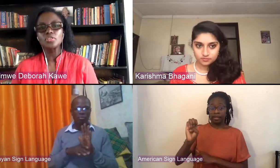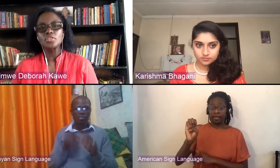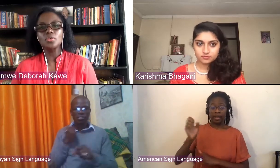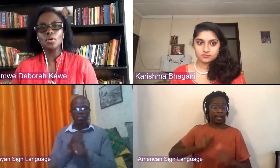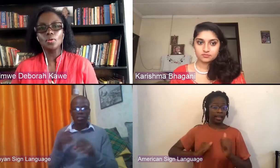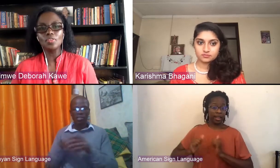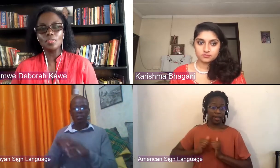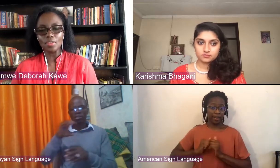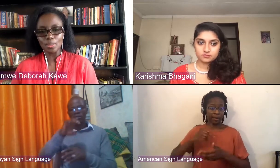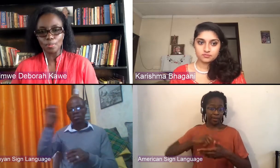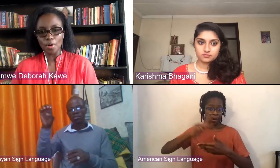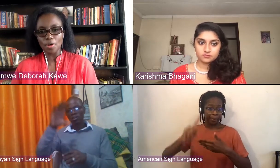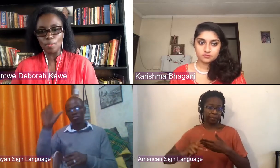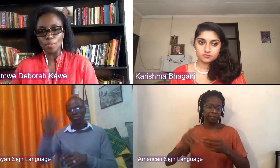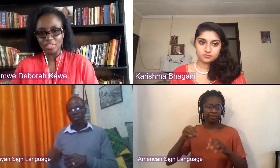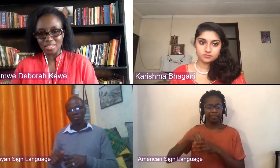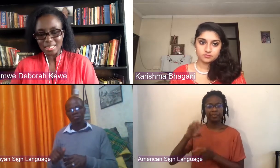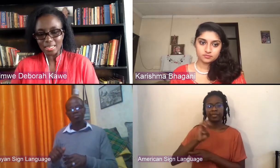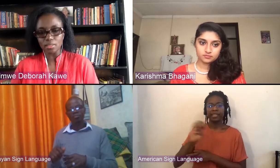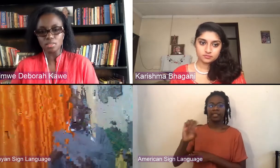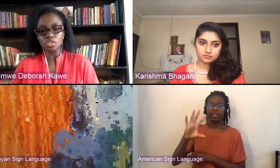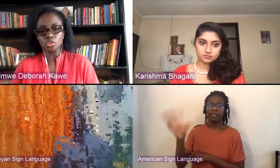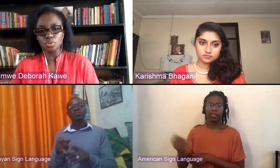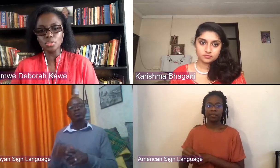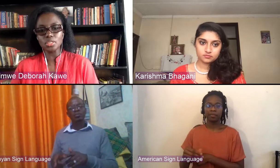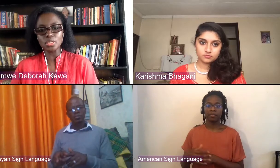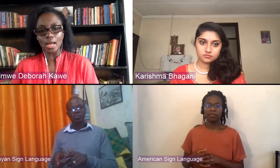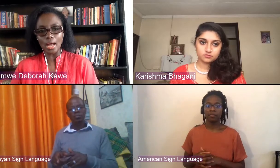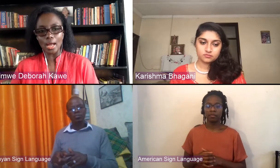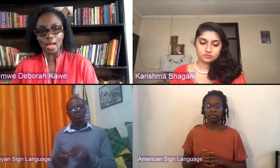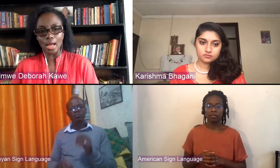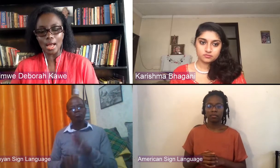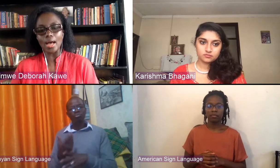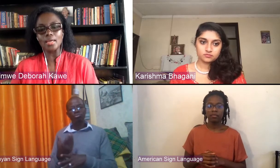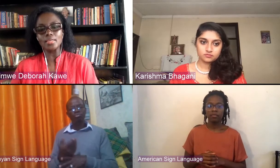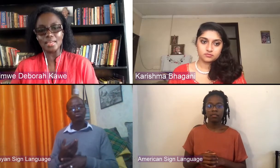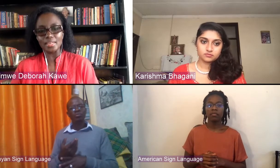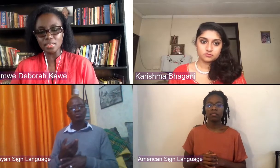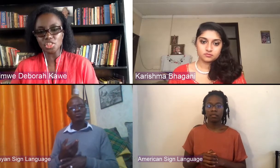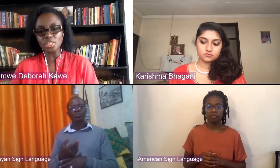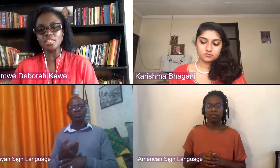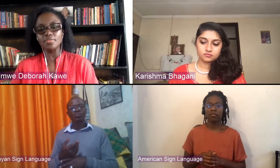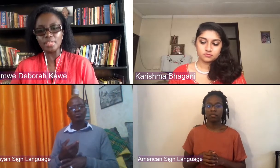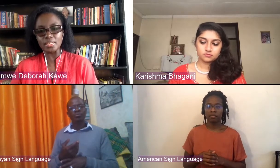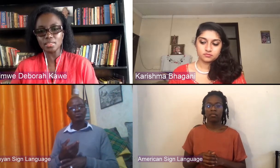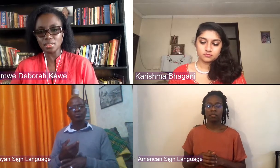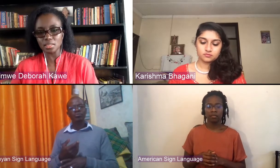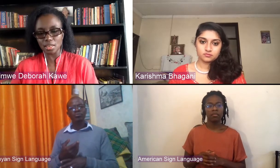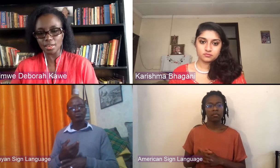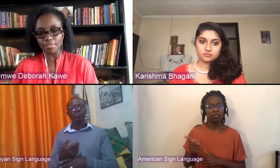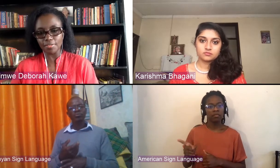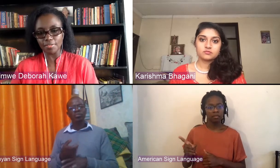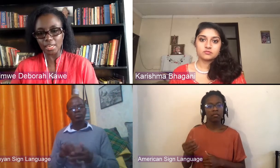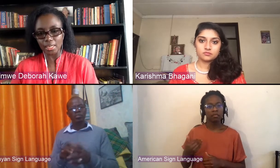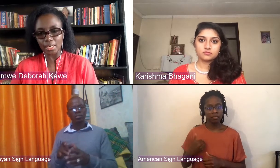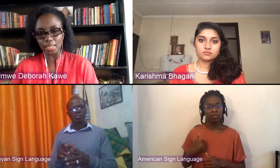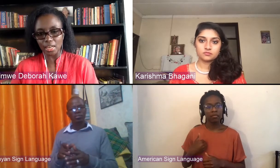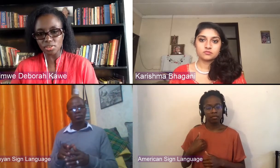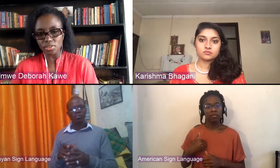So the theater program of the Sundance Institute had an initiative in six East African countries.